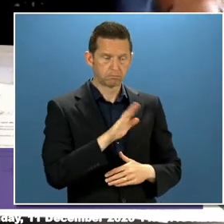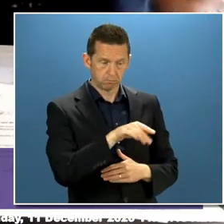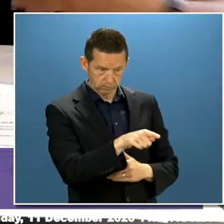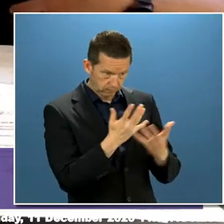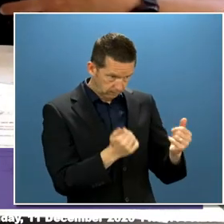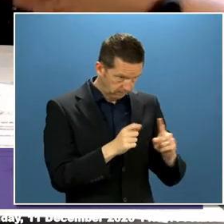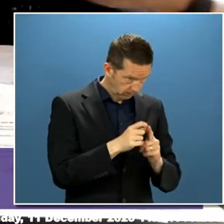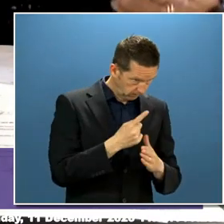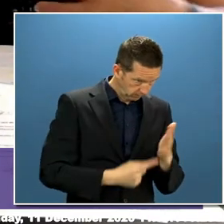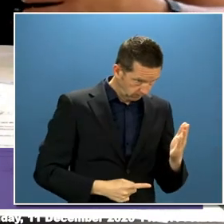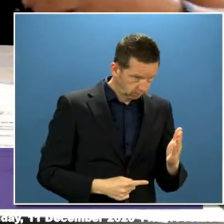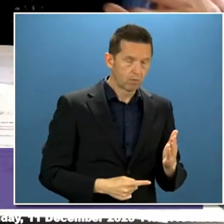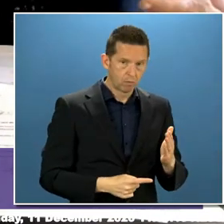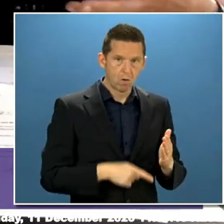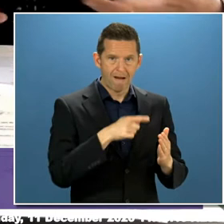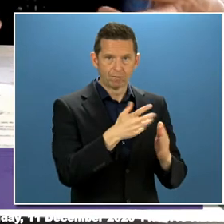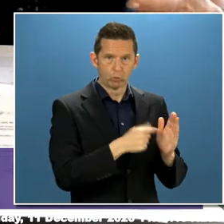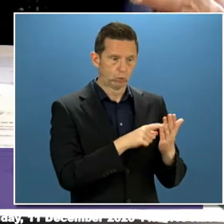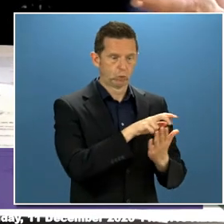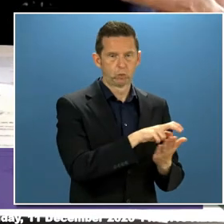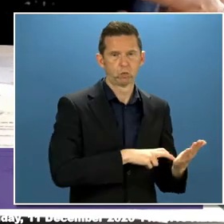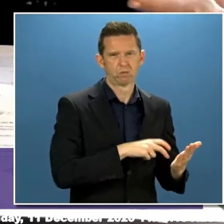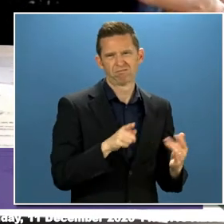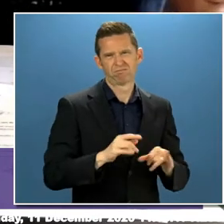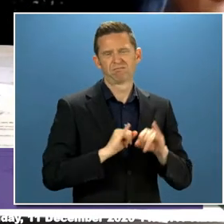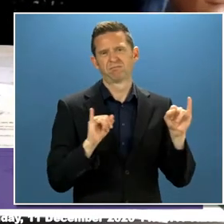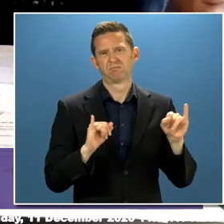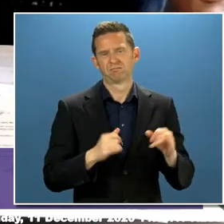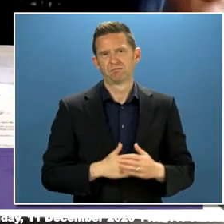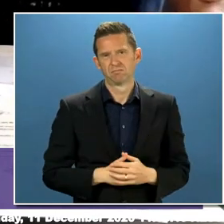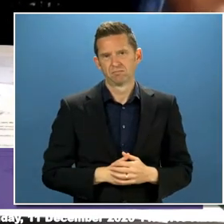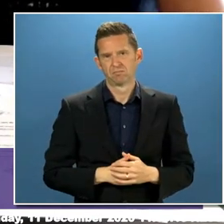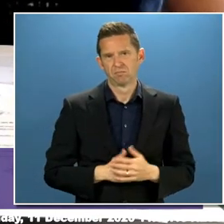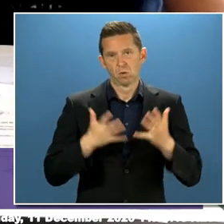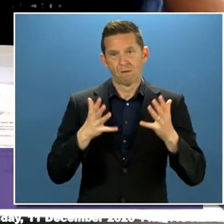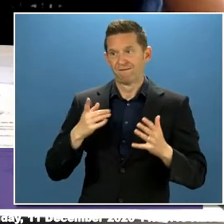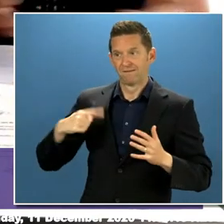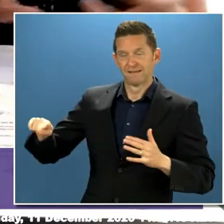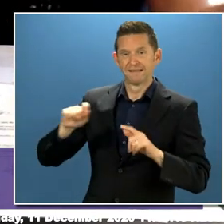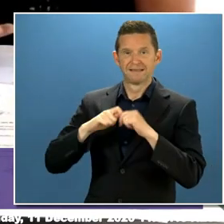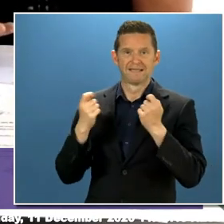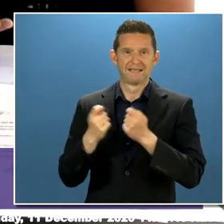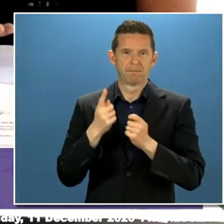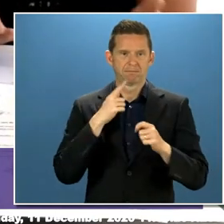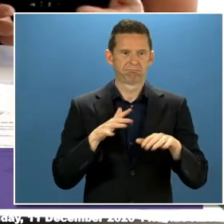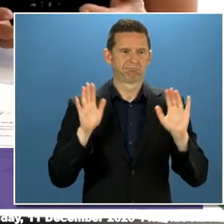and then having to fill that out, which is horrendous and most of our team say they would never touch that, I would never answer those